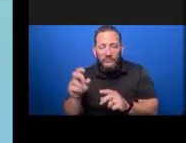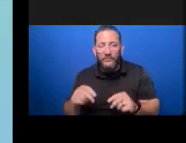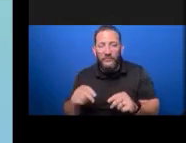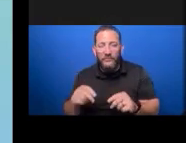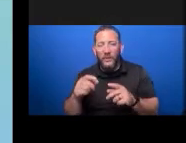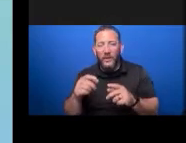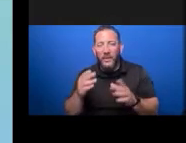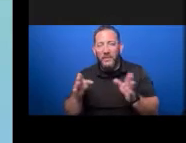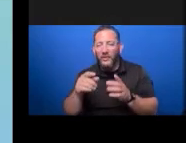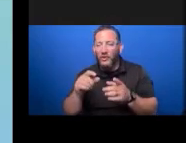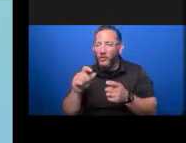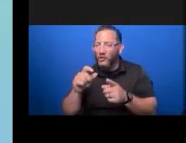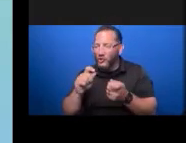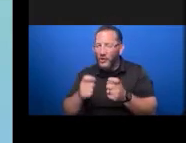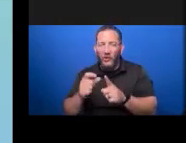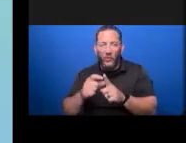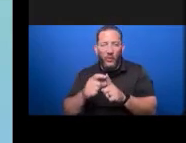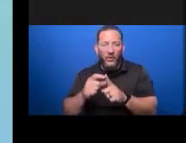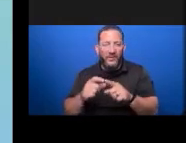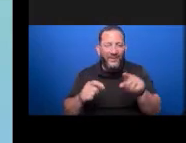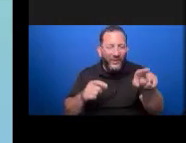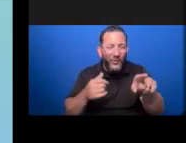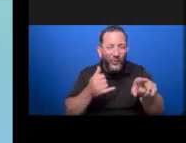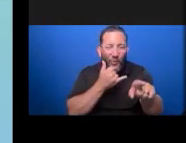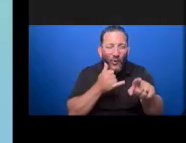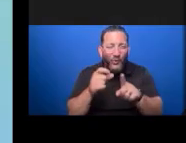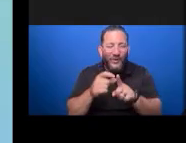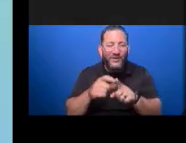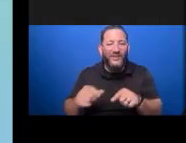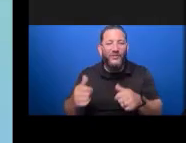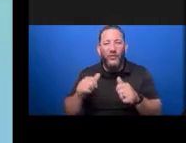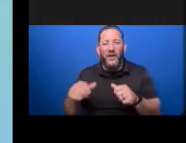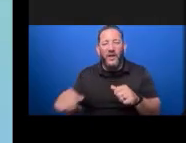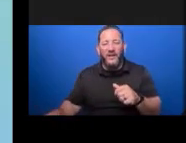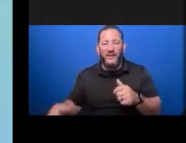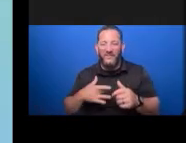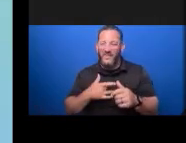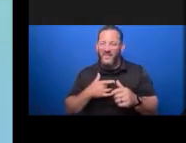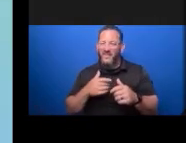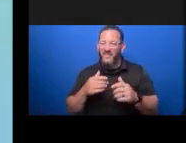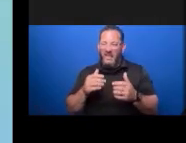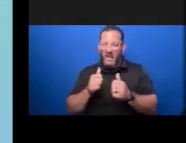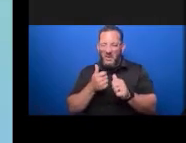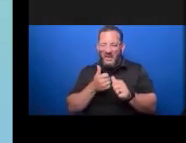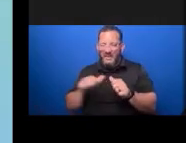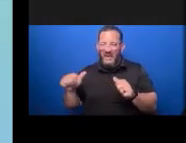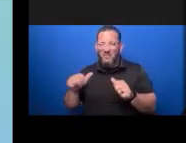Not a saturation. An activity escaping uncomfortable or unpleasant feelings. It happens in front of an audience. The